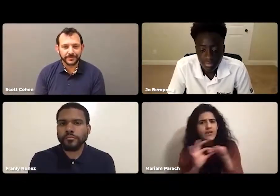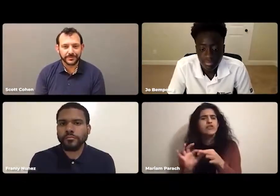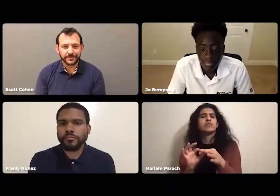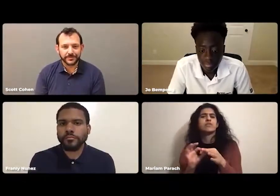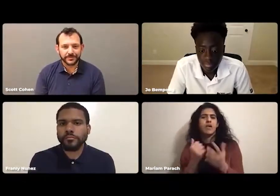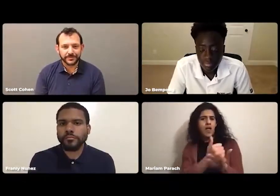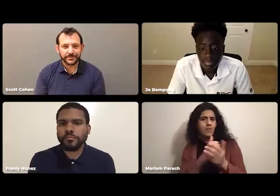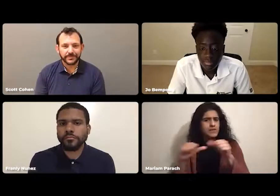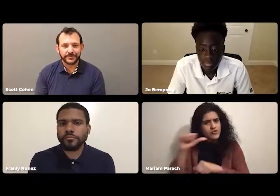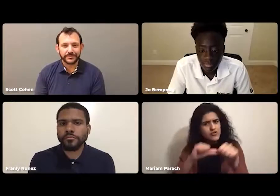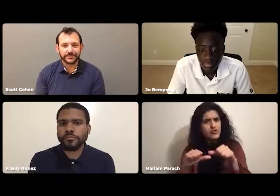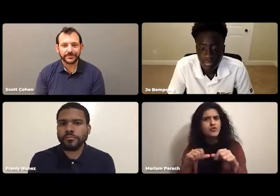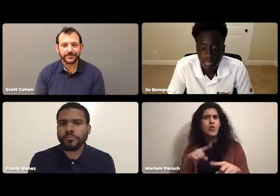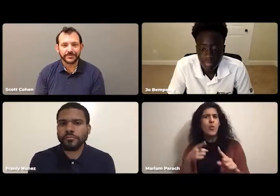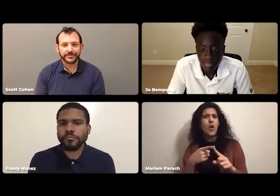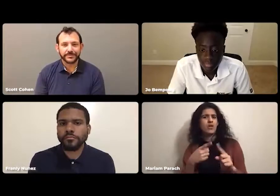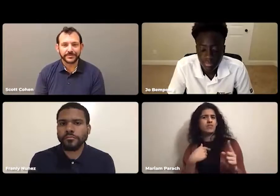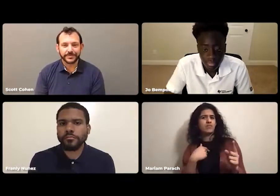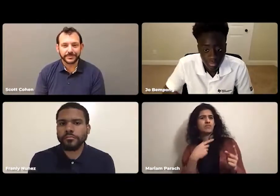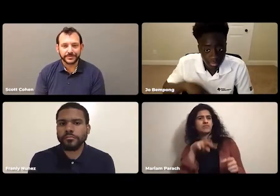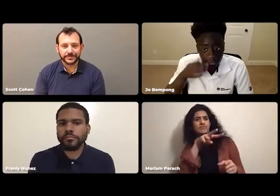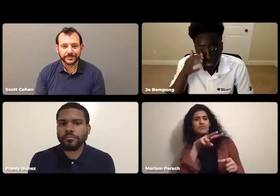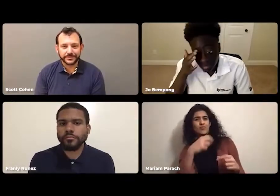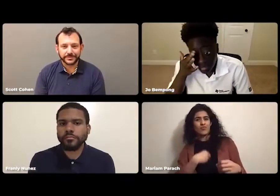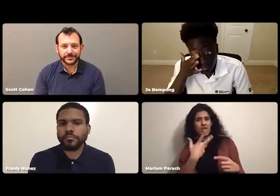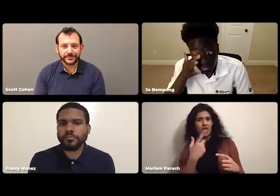That's where I was able to make those important connections with other people.